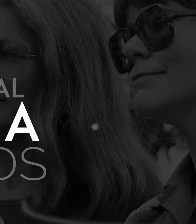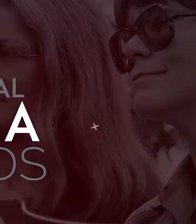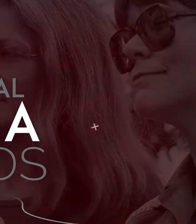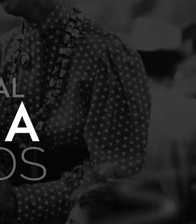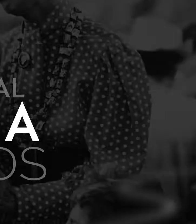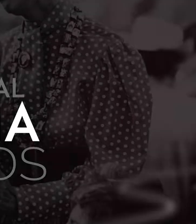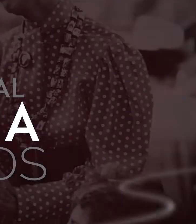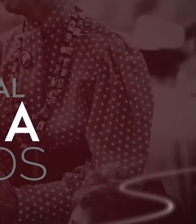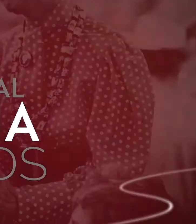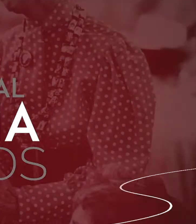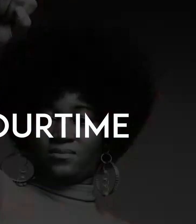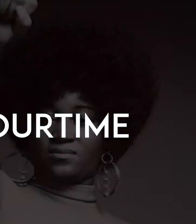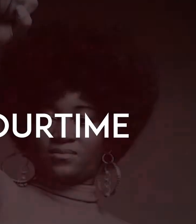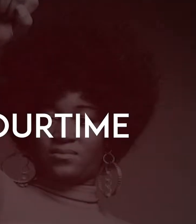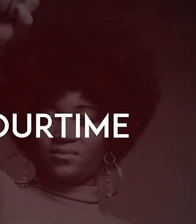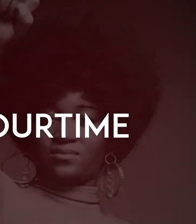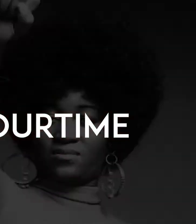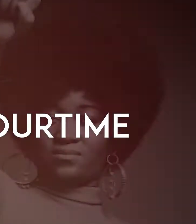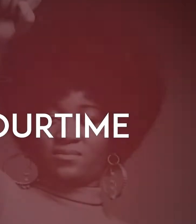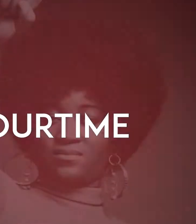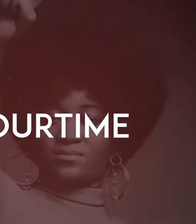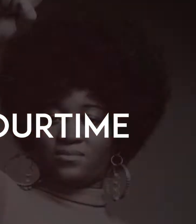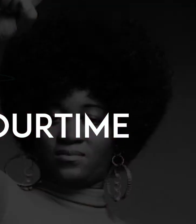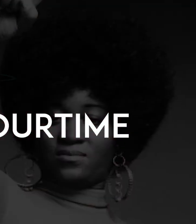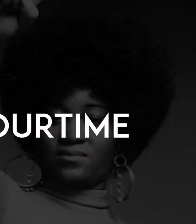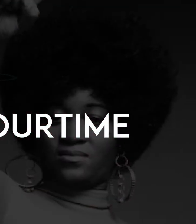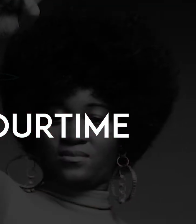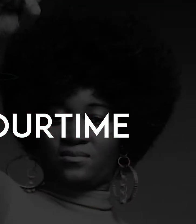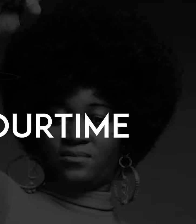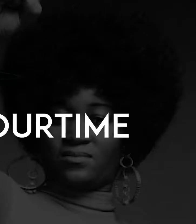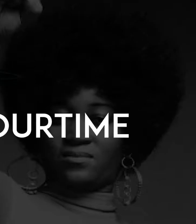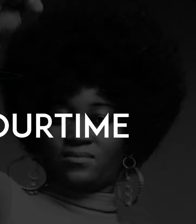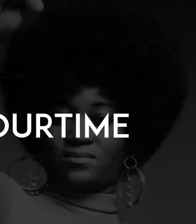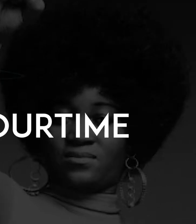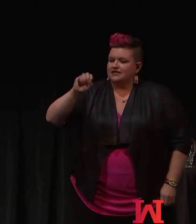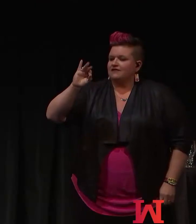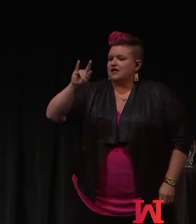[Announcer] Please welcome Honorary Founding Mother and President Emerita of the Ms. Foundation for Women,